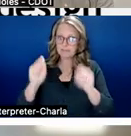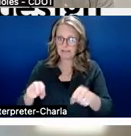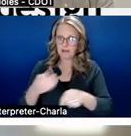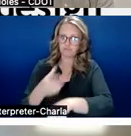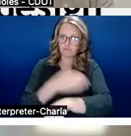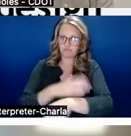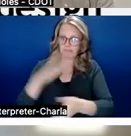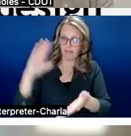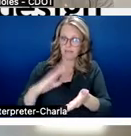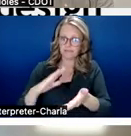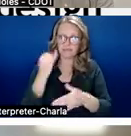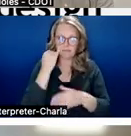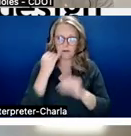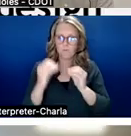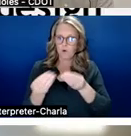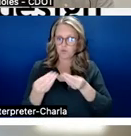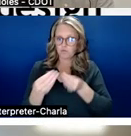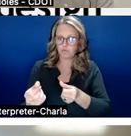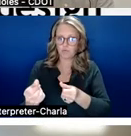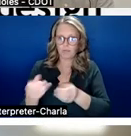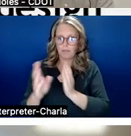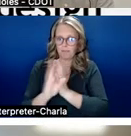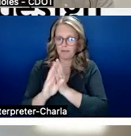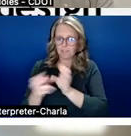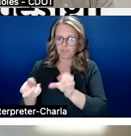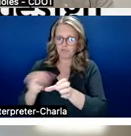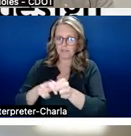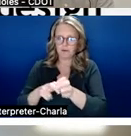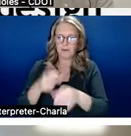versus having the hourly 31 service today.